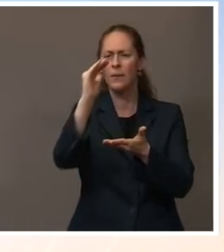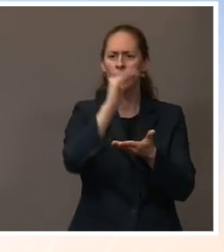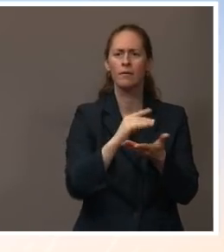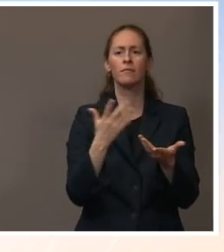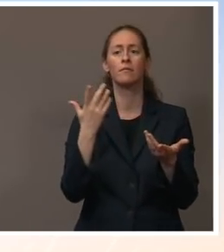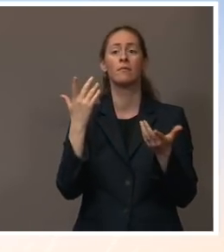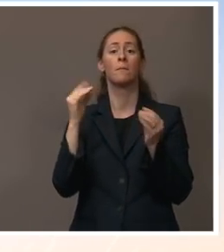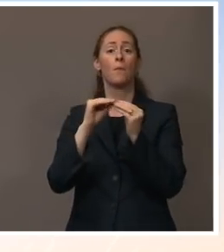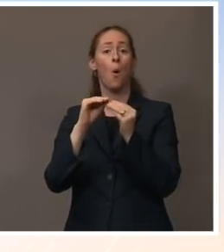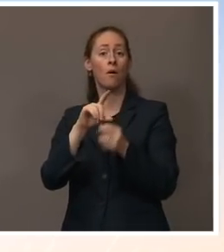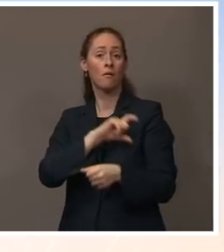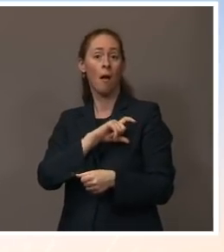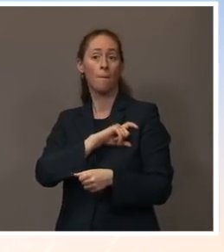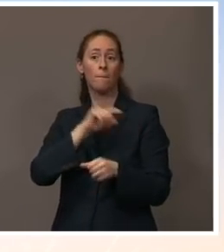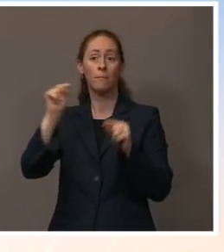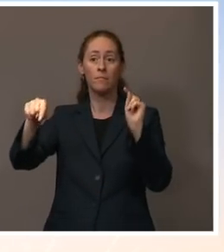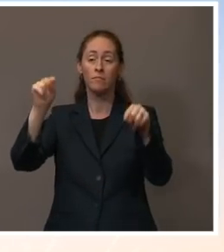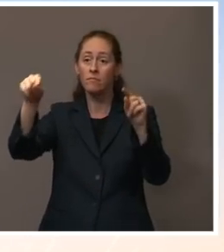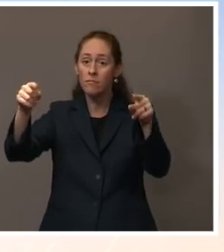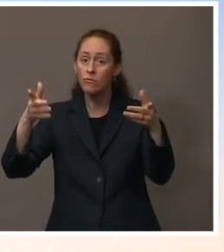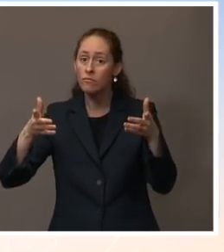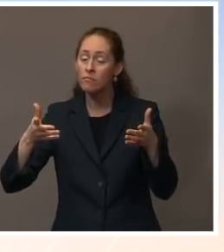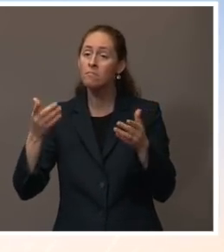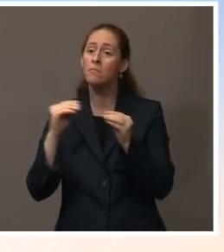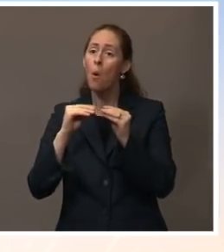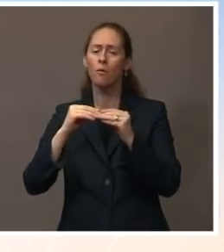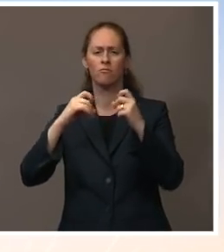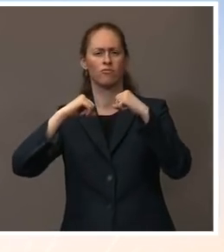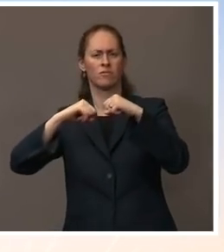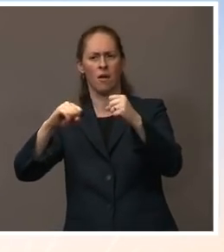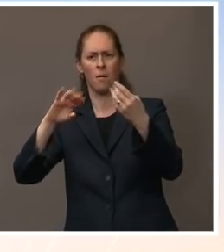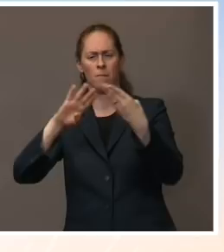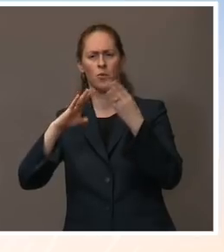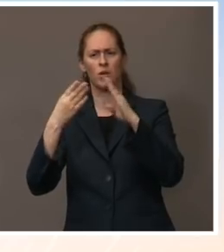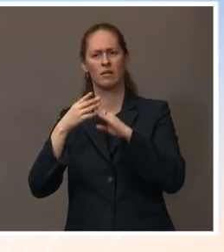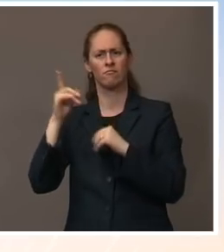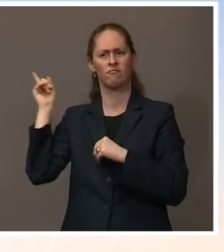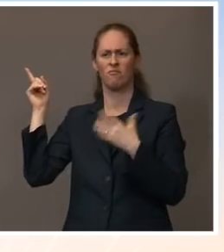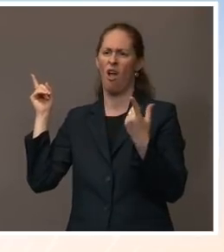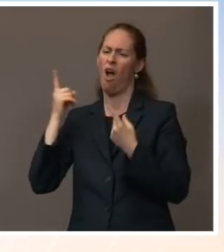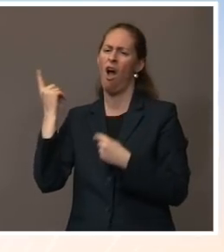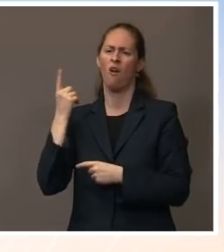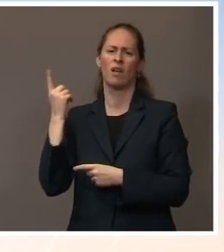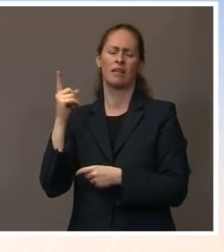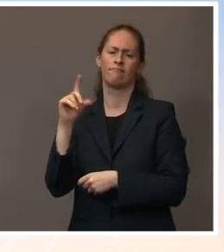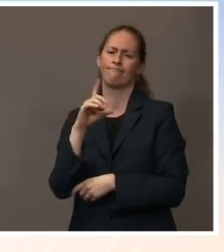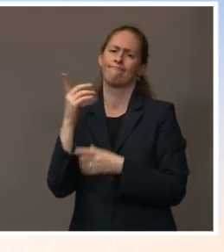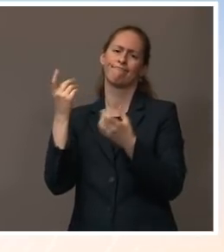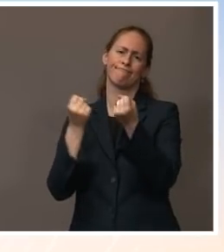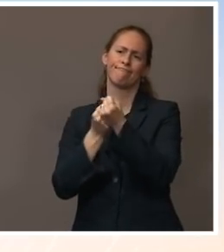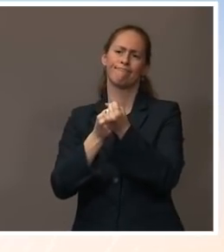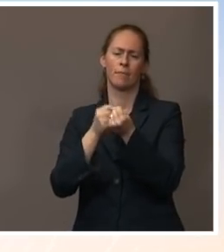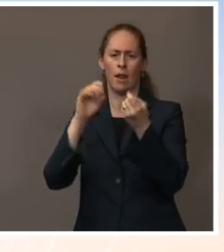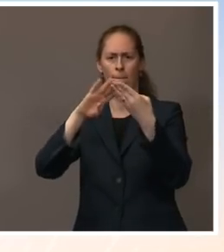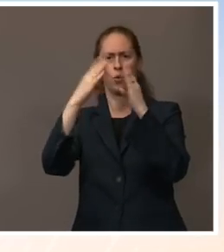to protect communities. He, obviously, is a big advocate for the benefit of community policing so we'll build on that foundation